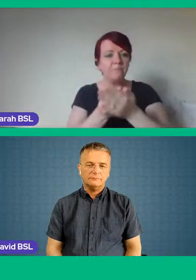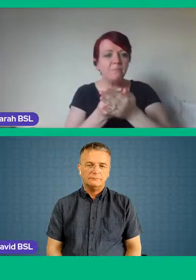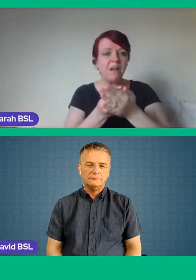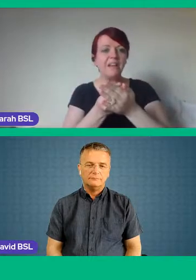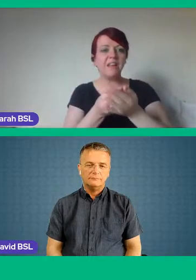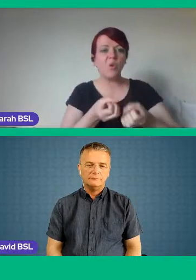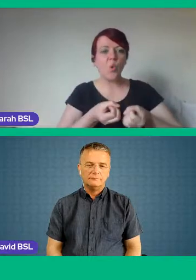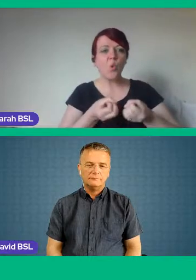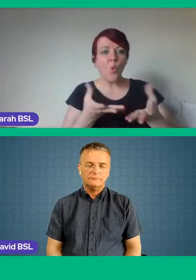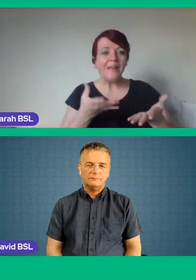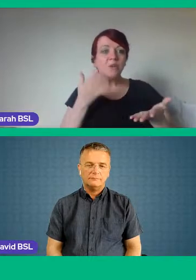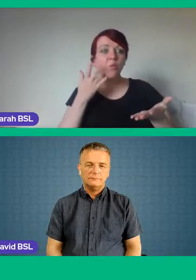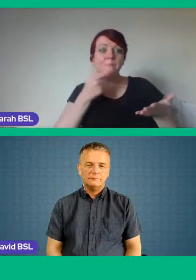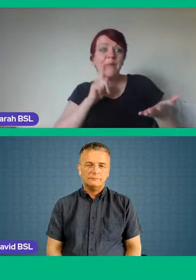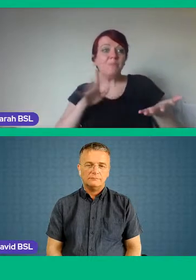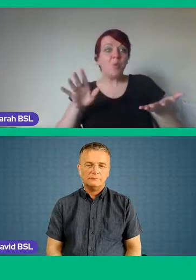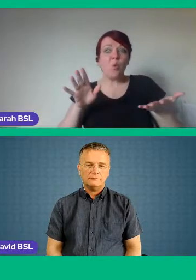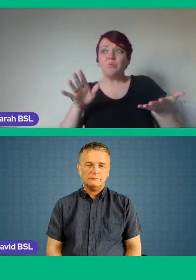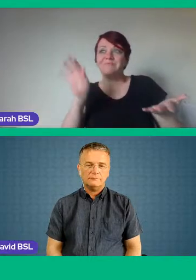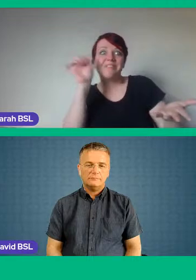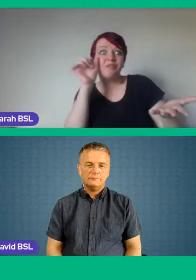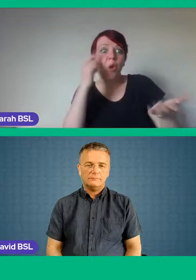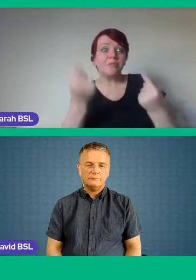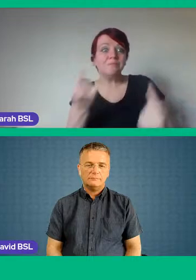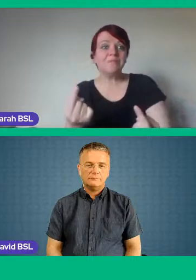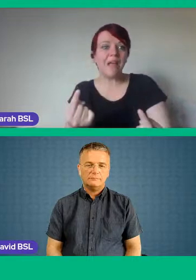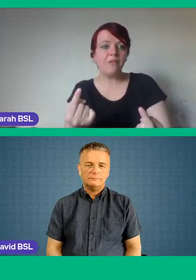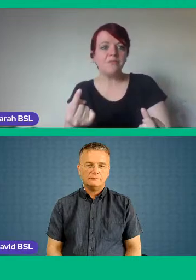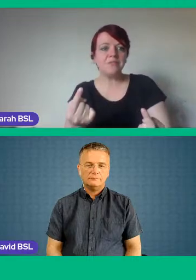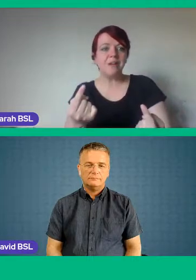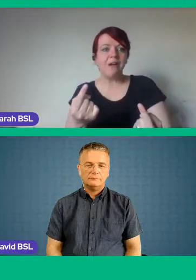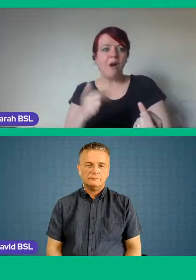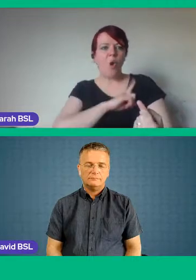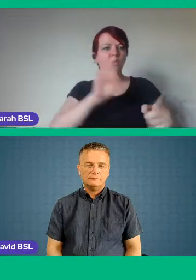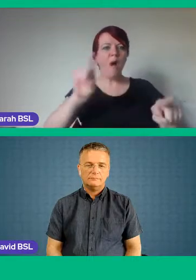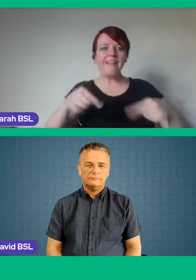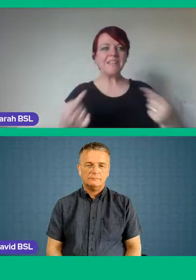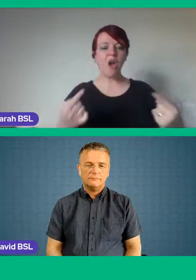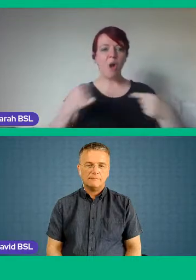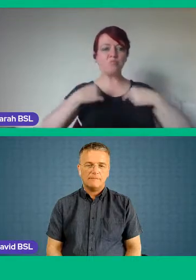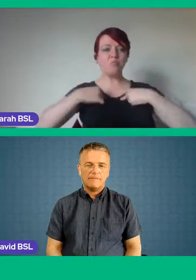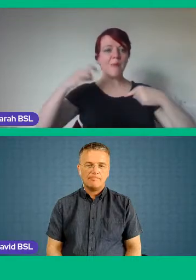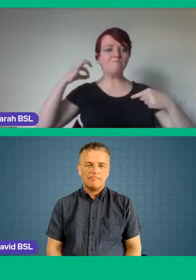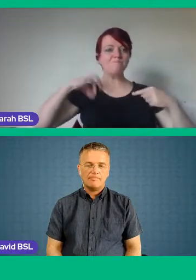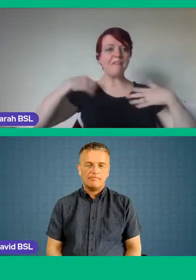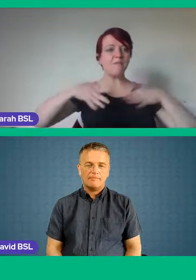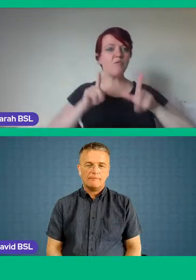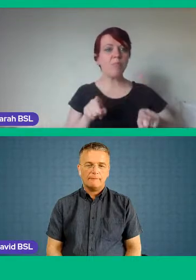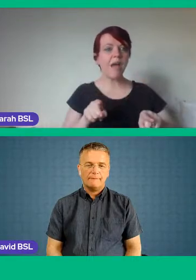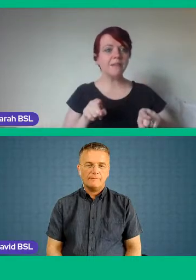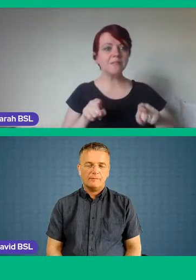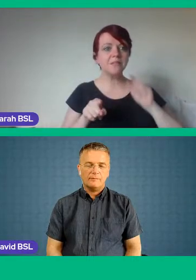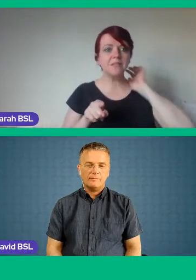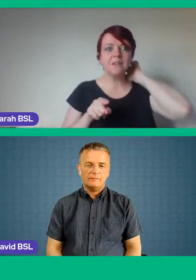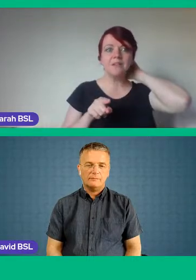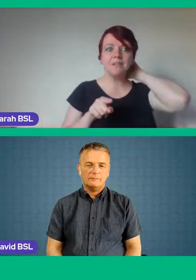time and money and power and status? Why can't we benefit from that, please? Put some downloadable PDFs on your website,